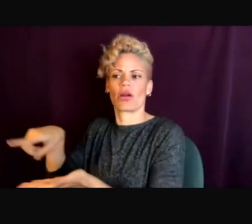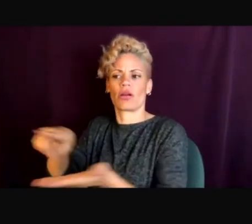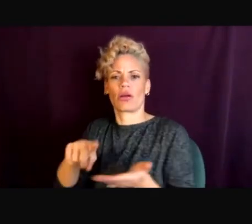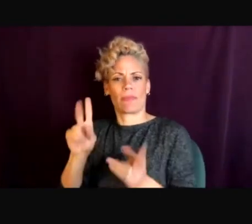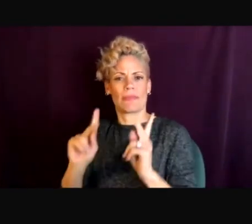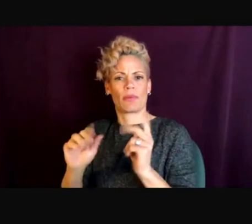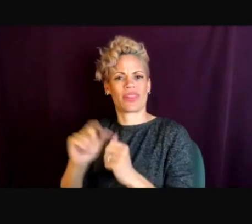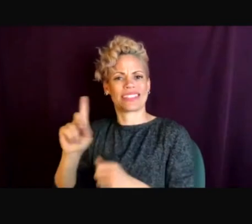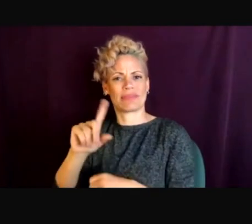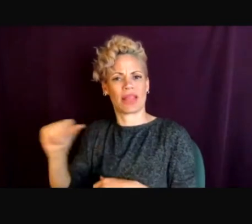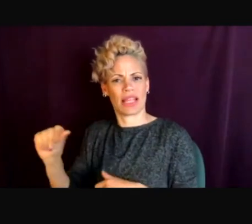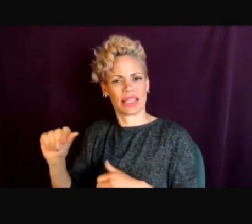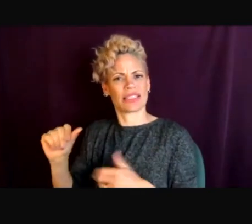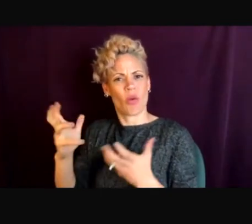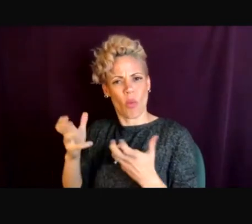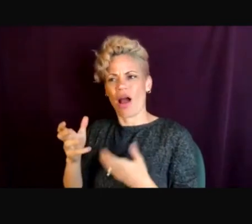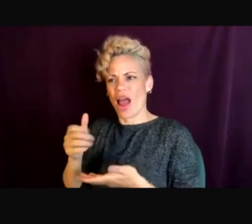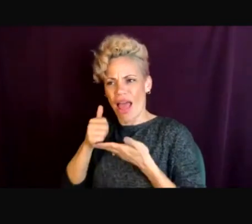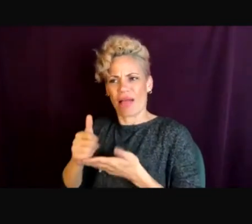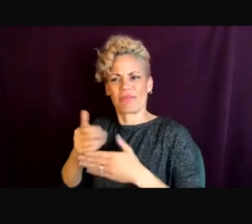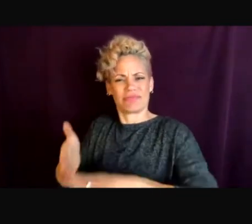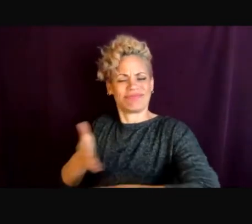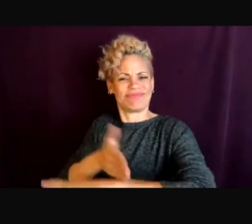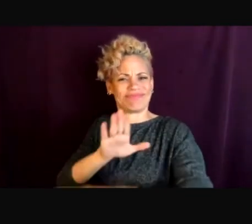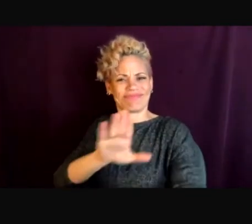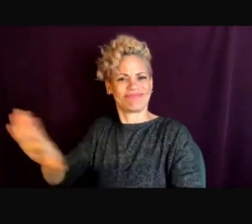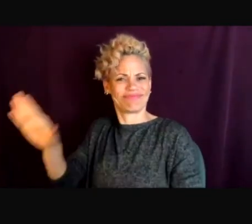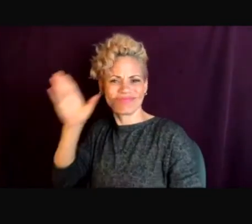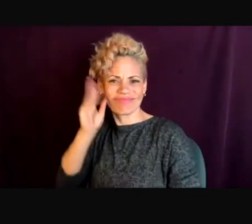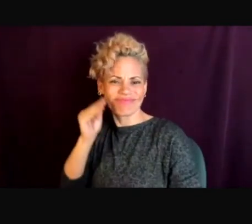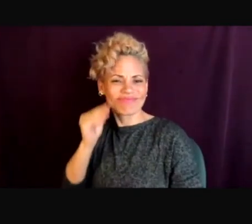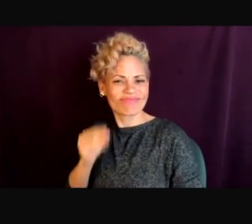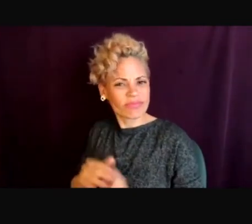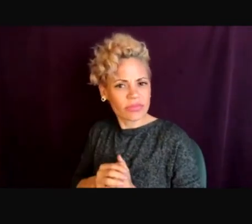Then when he decided to retire, he wanted me to take his place,